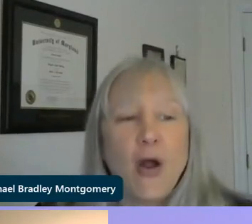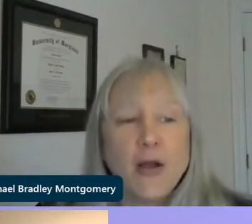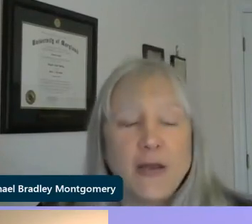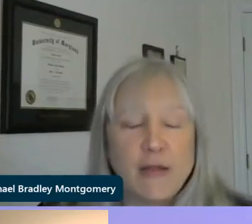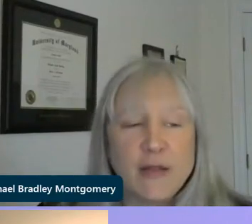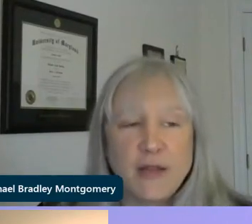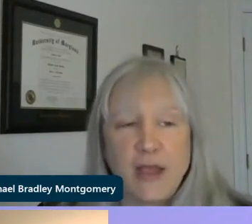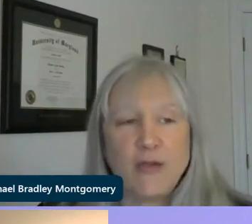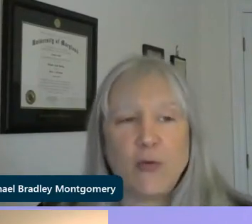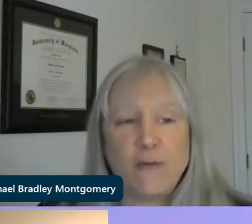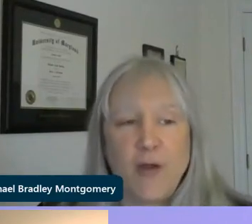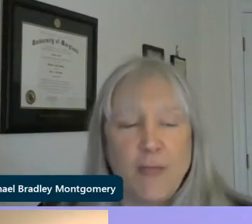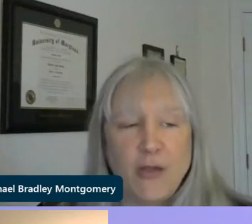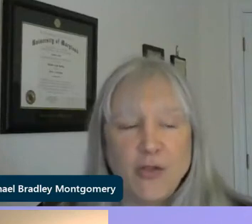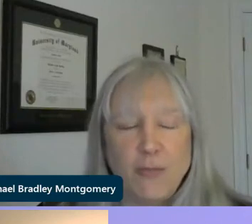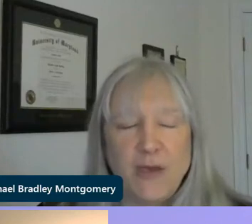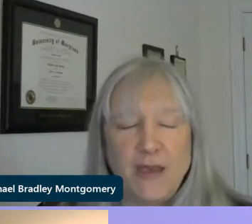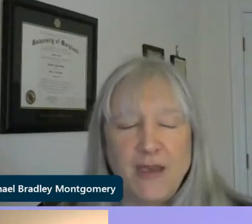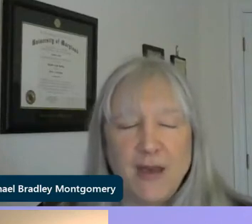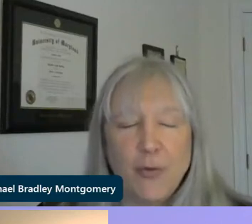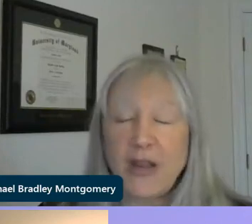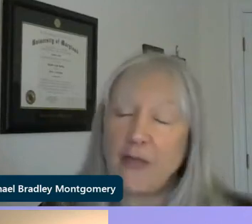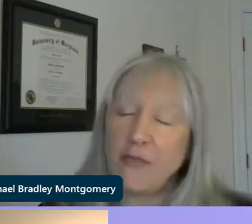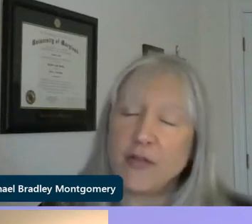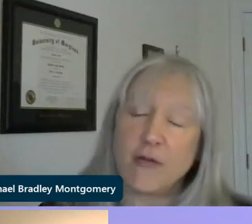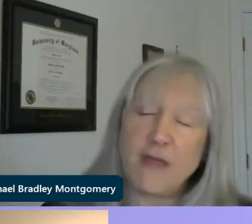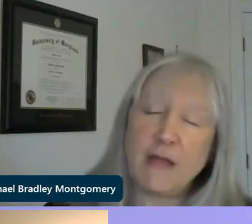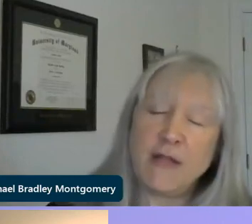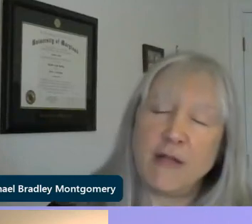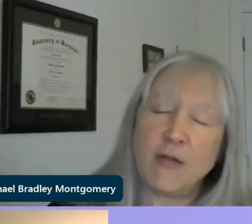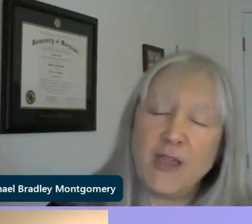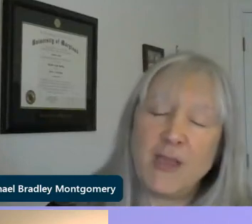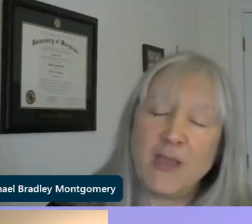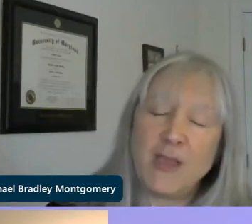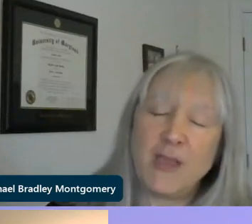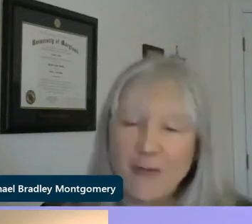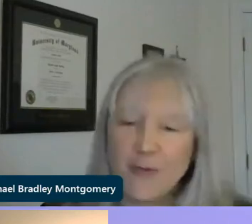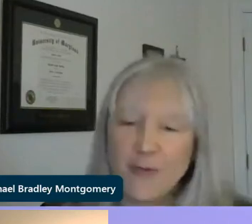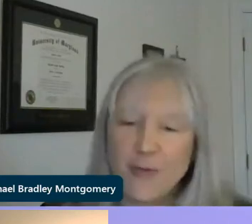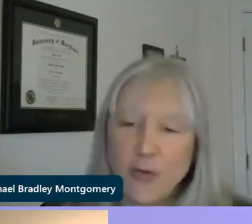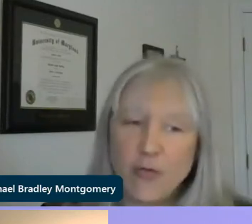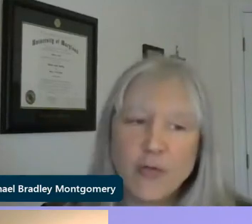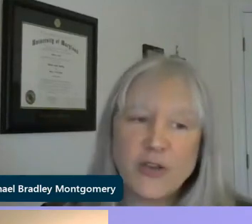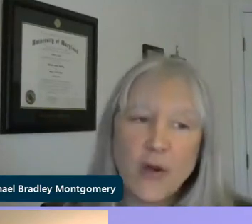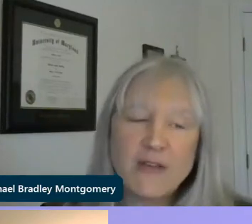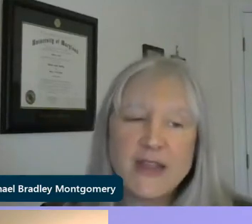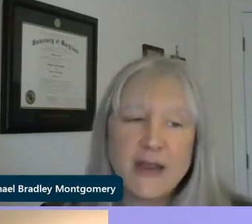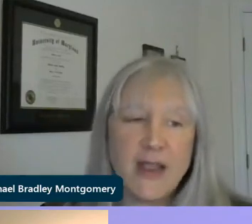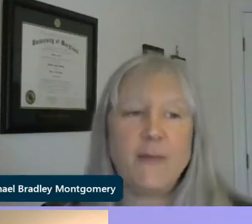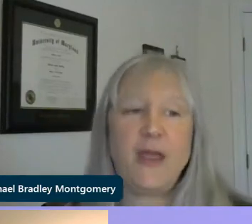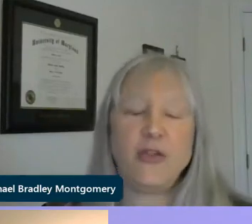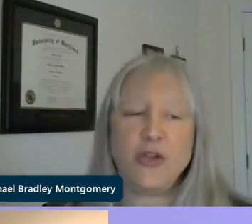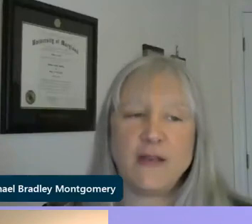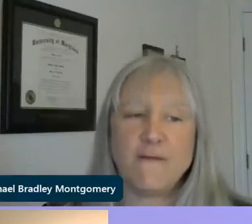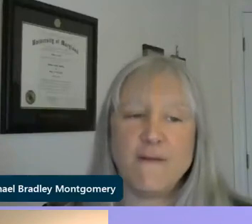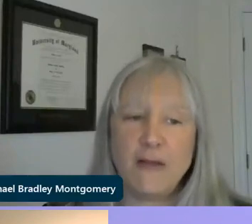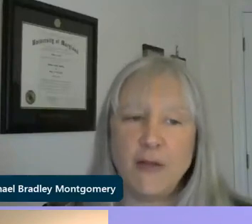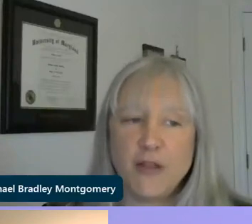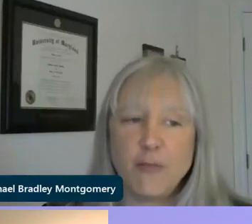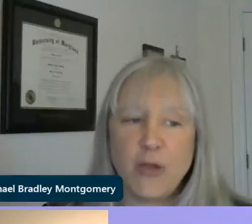stage will very much be putting out those surveys. And so keeping an eye out for those, we don't have a dedicated page yet